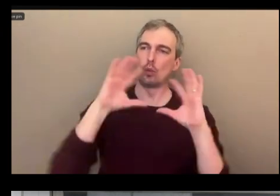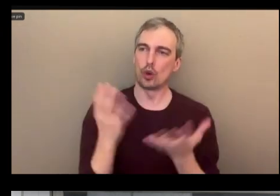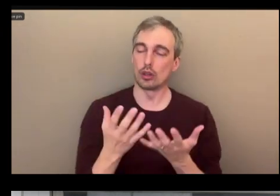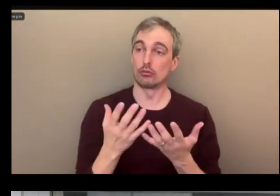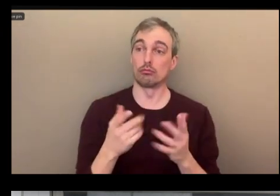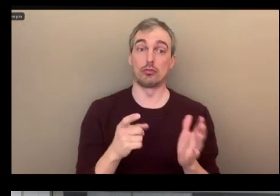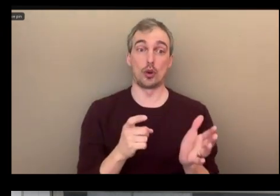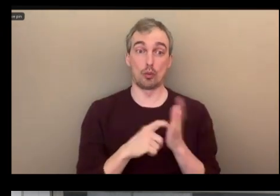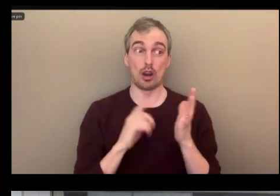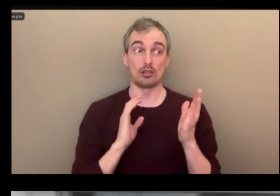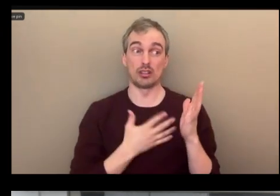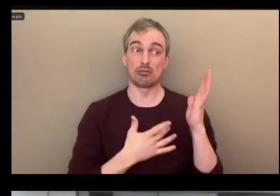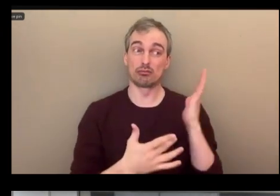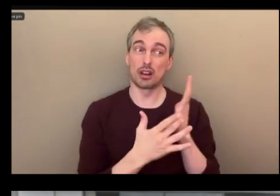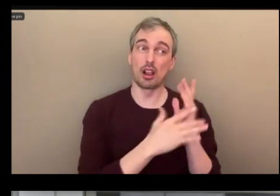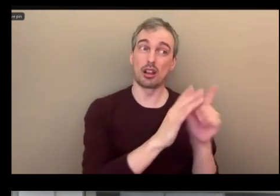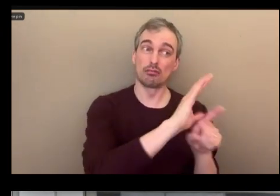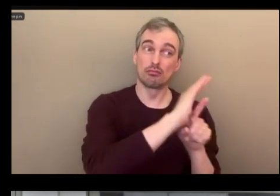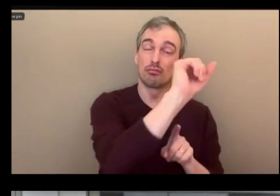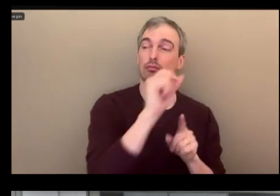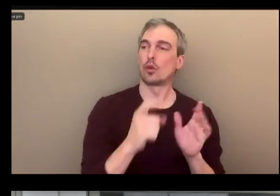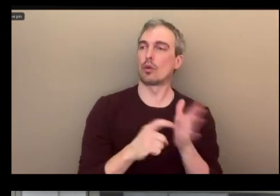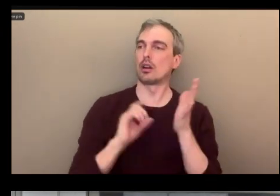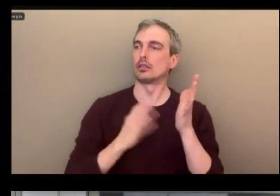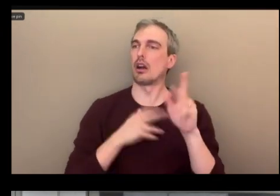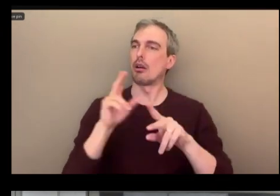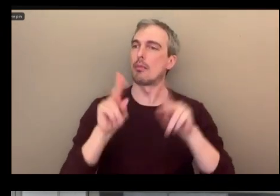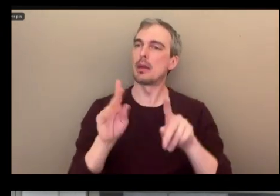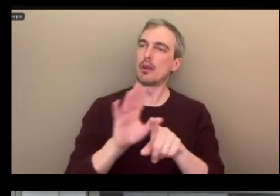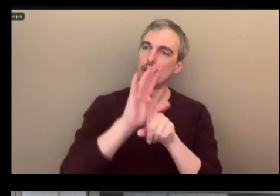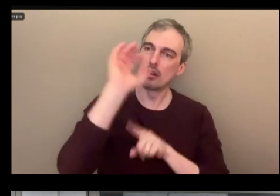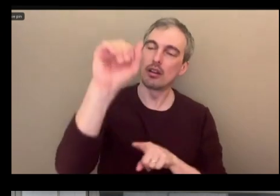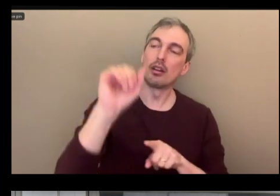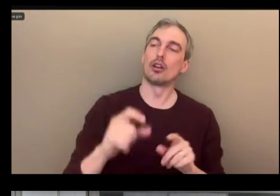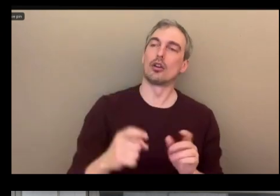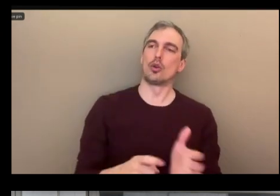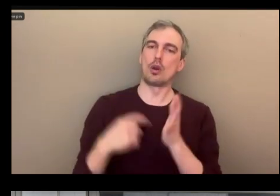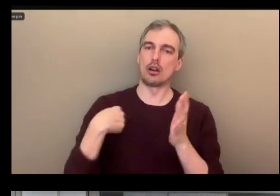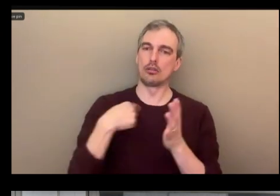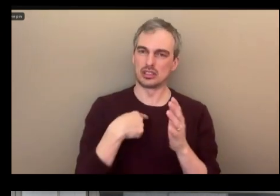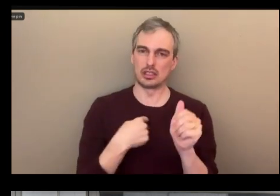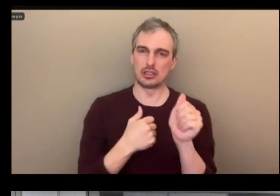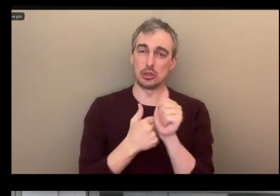really go above and beyond and just get past that compliance piece, to get into that beyond compliance mindset.